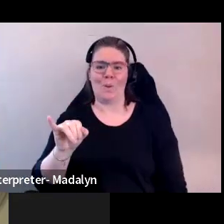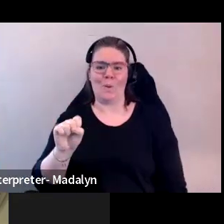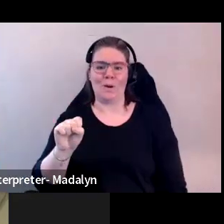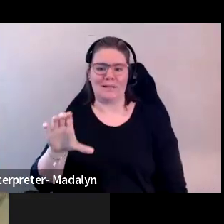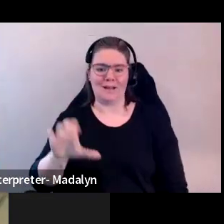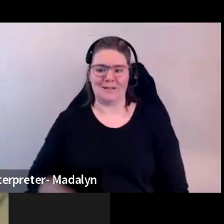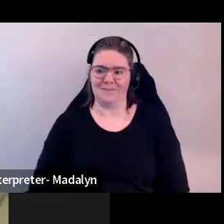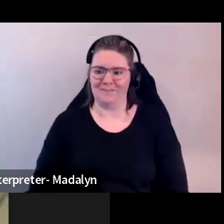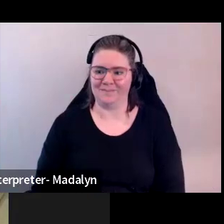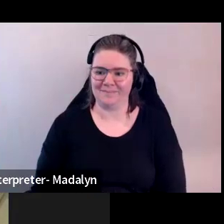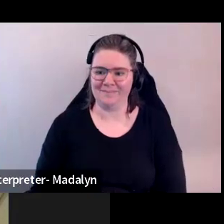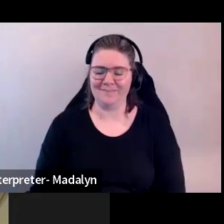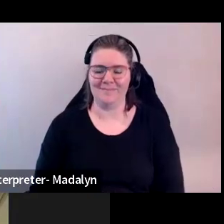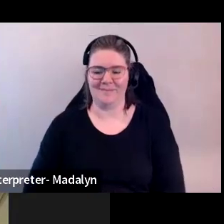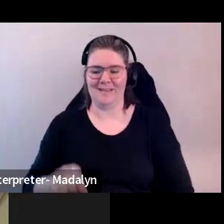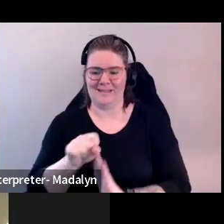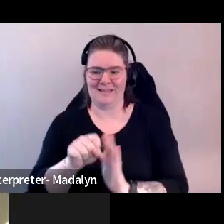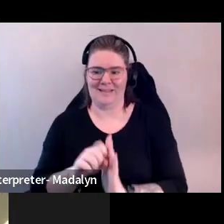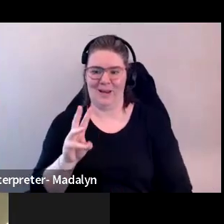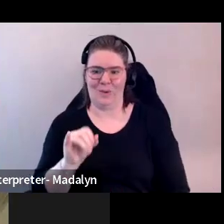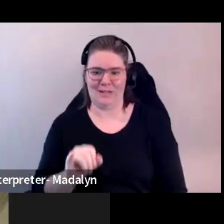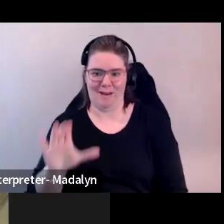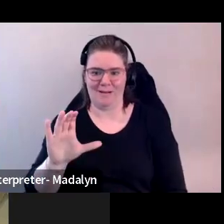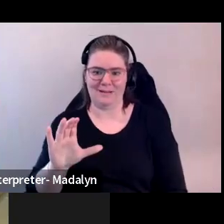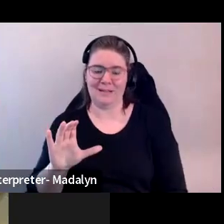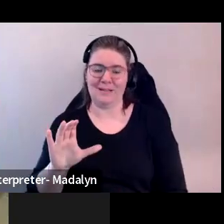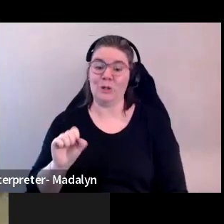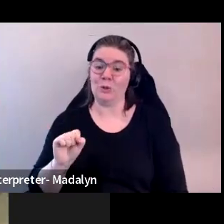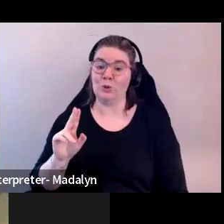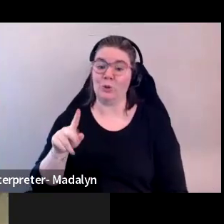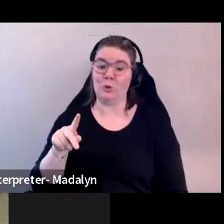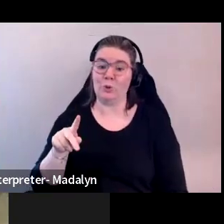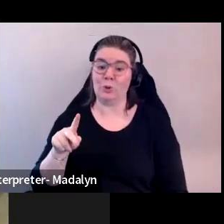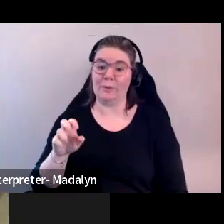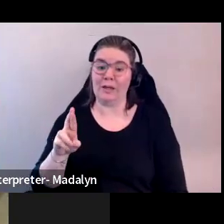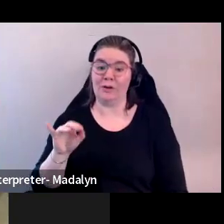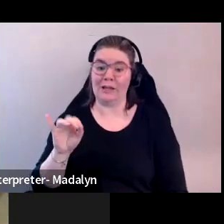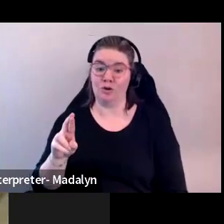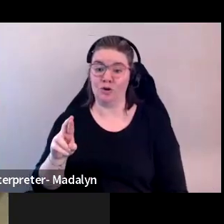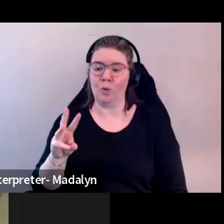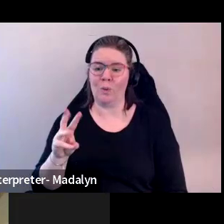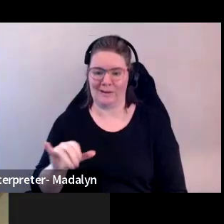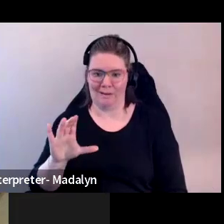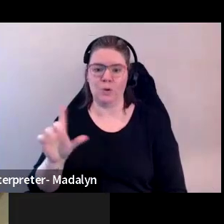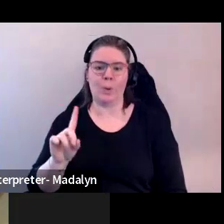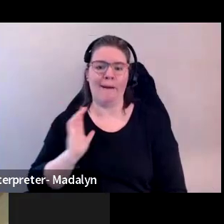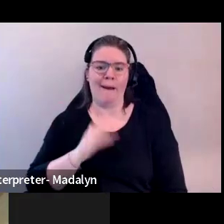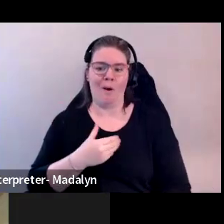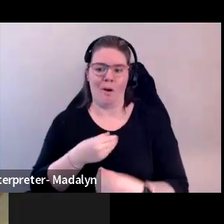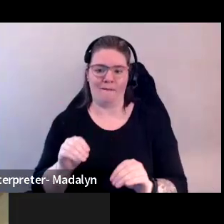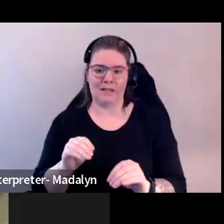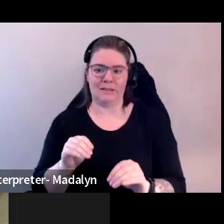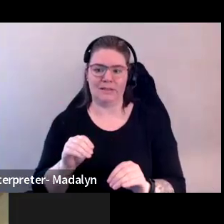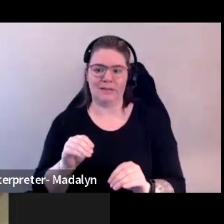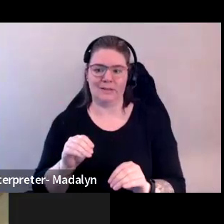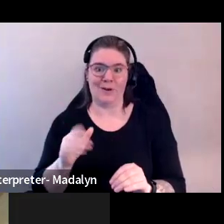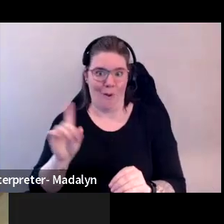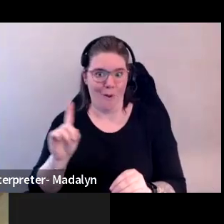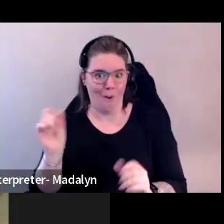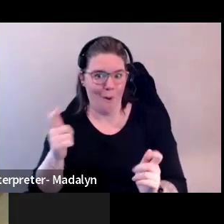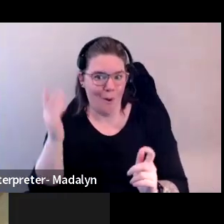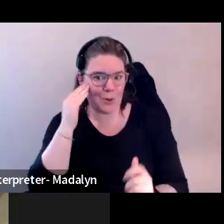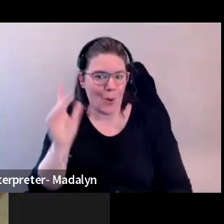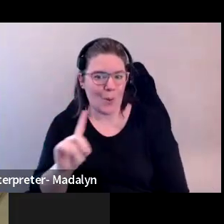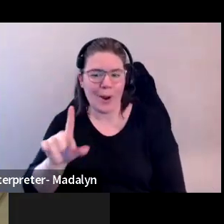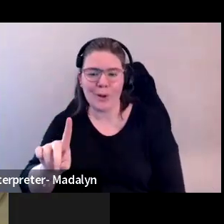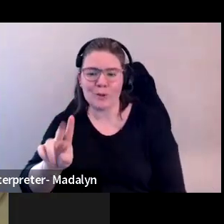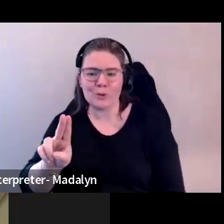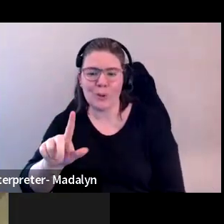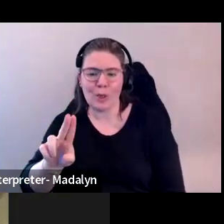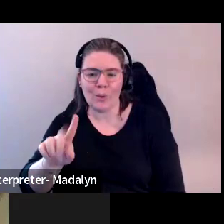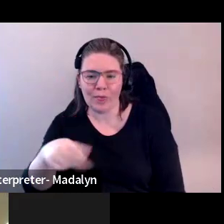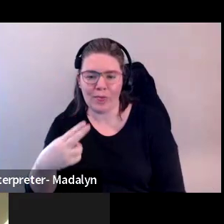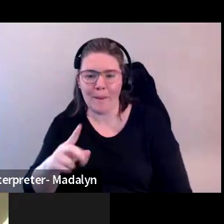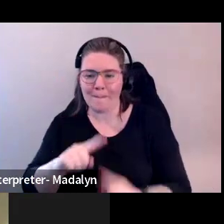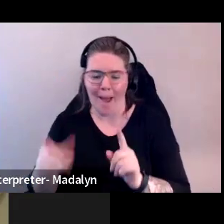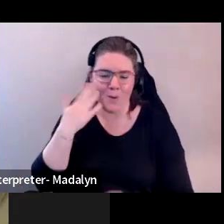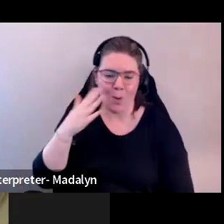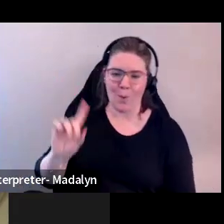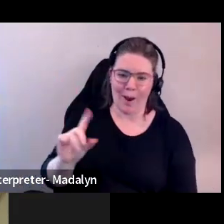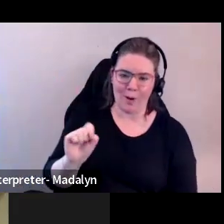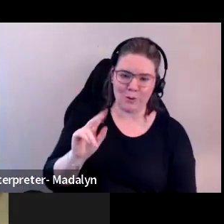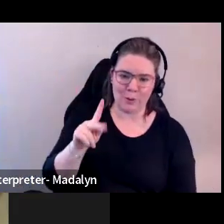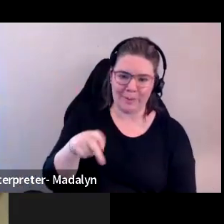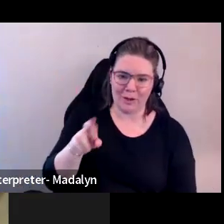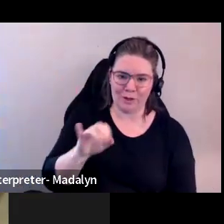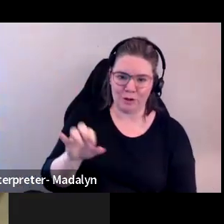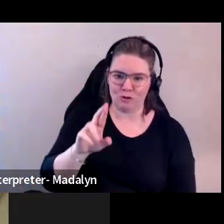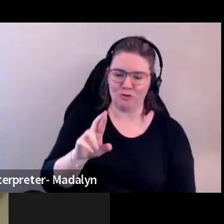Don Posh: and Wisconsin, I guess superior Wisconsin is where our offices right right by delu. Everybody knows where Duluth is nobody knows where Superior is. They're they're right next to each other on the border.